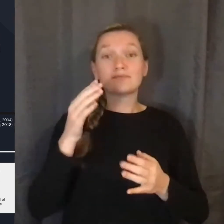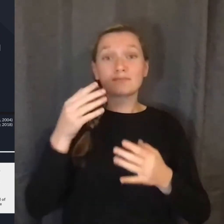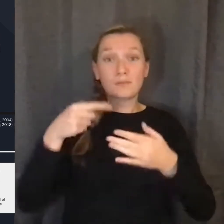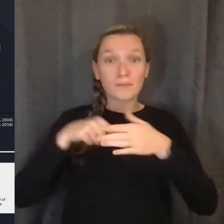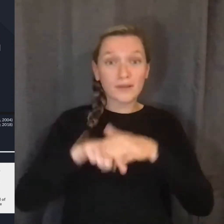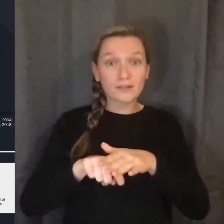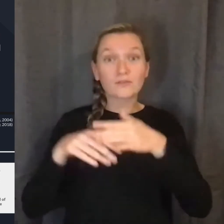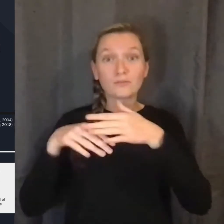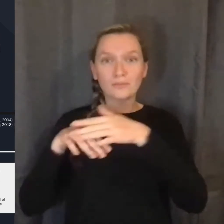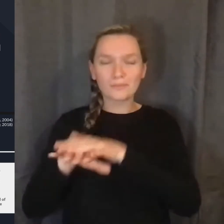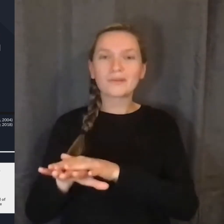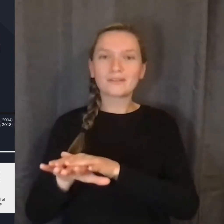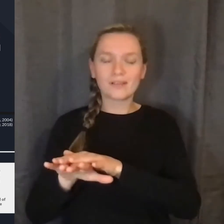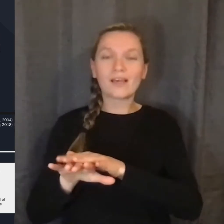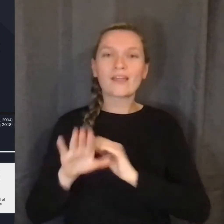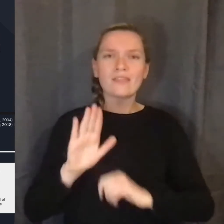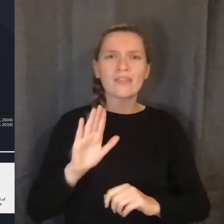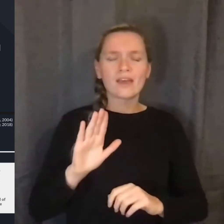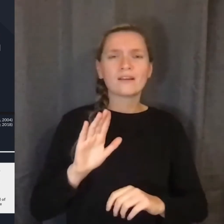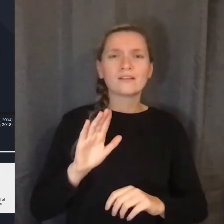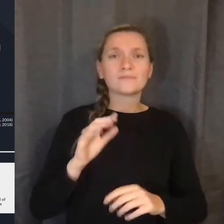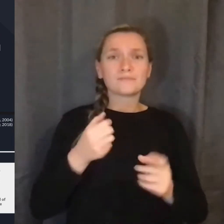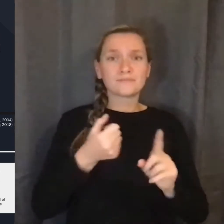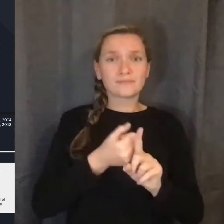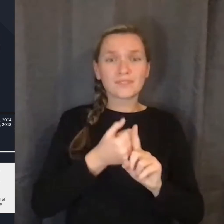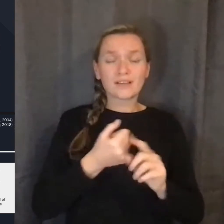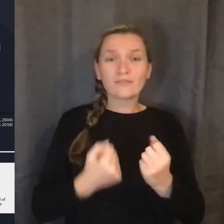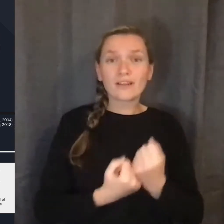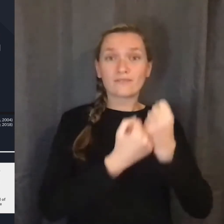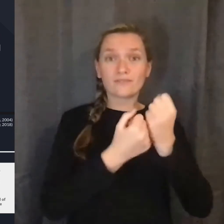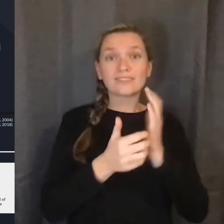the students that are mainstreamed to develop their self-advocacy skills.